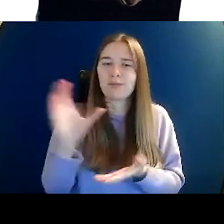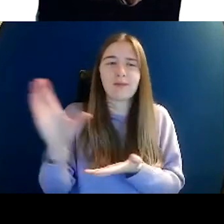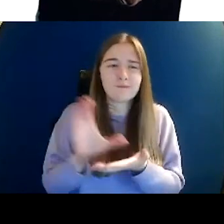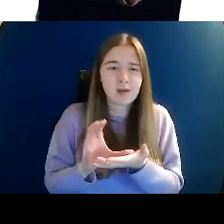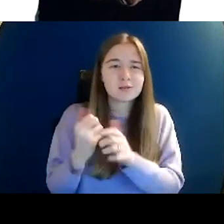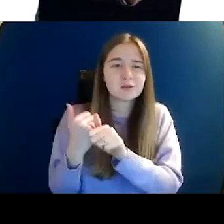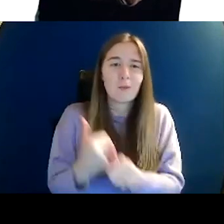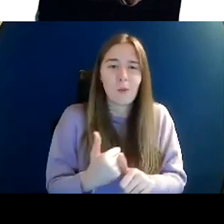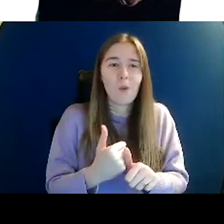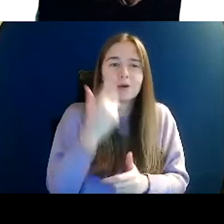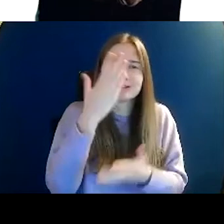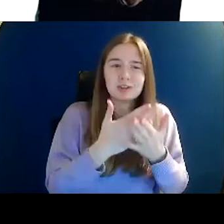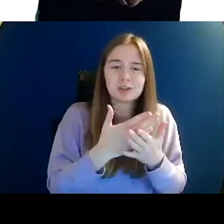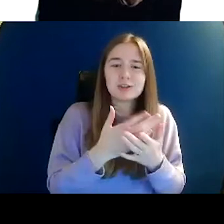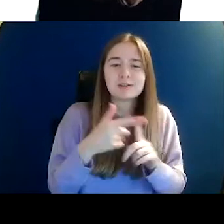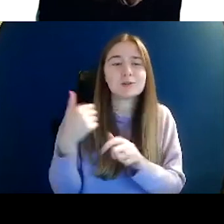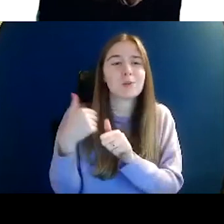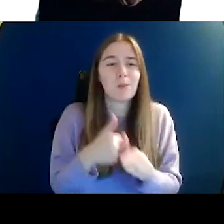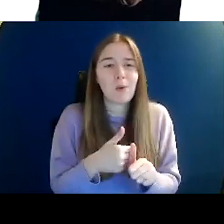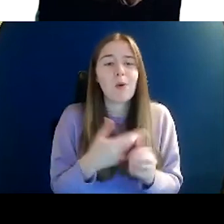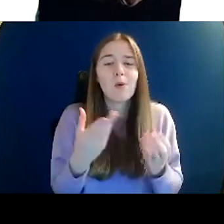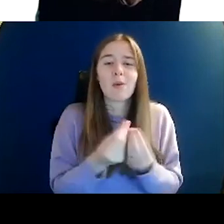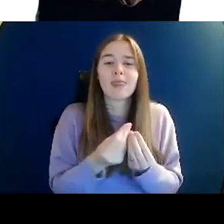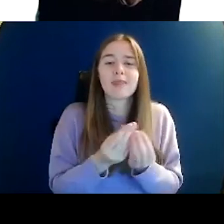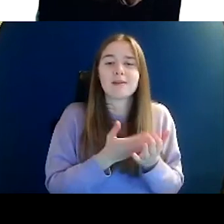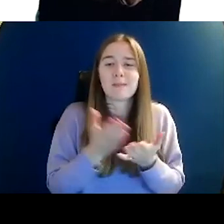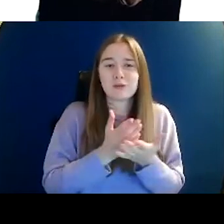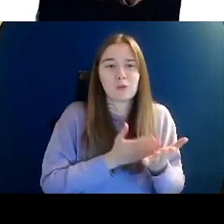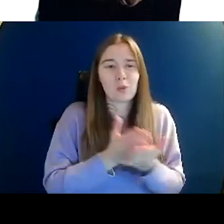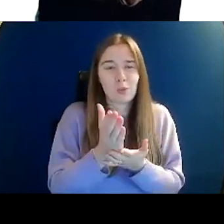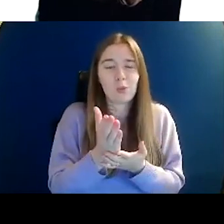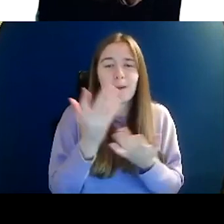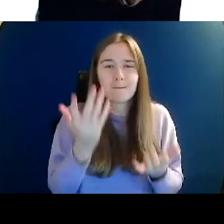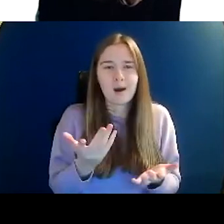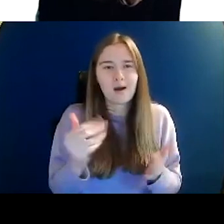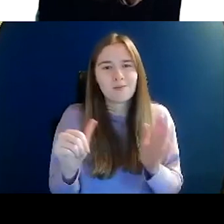and support behind us enough to get it through. But the problem is that people look at young people